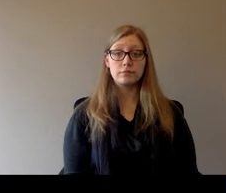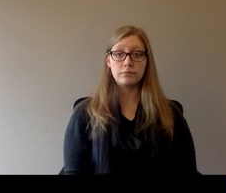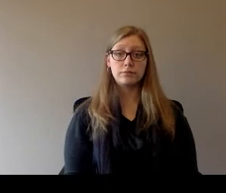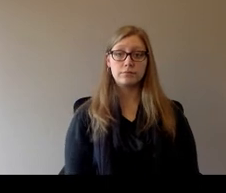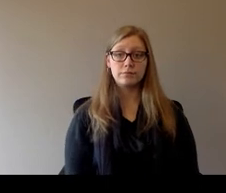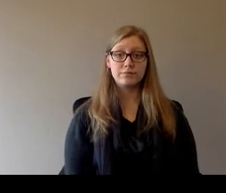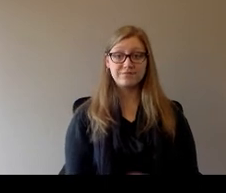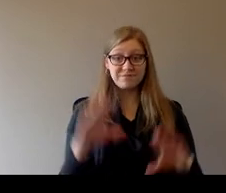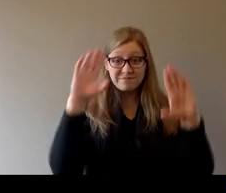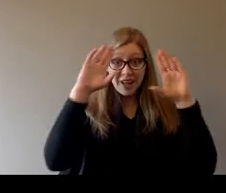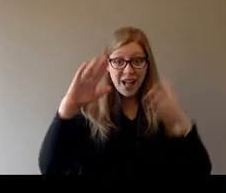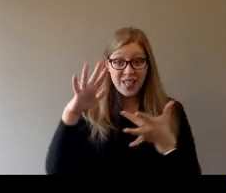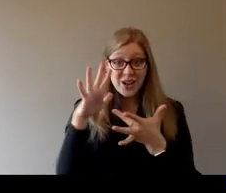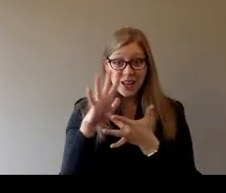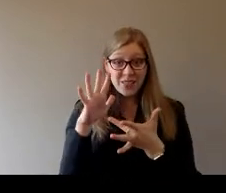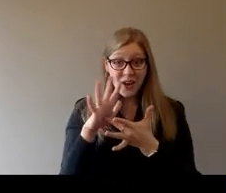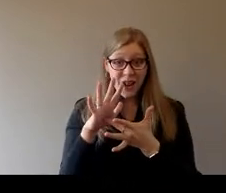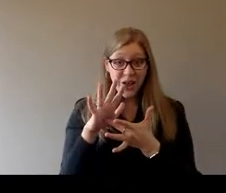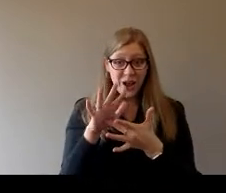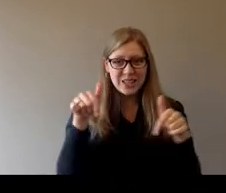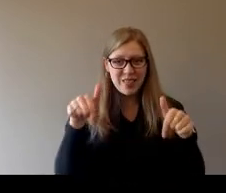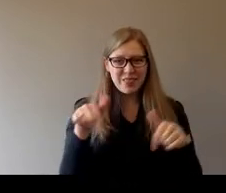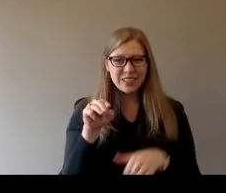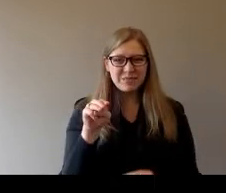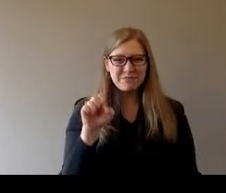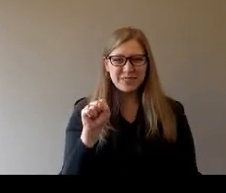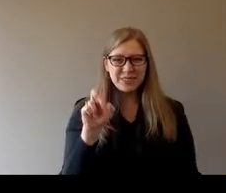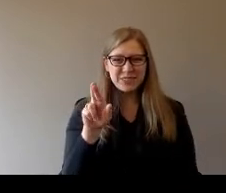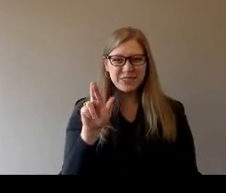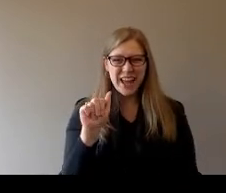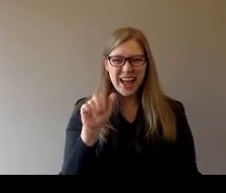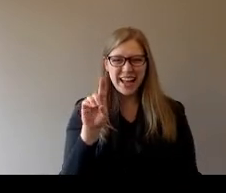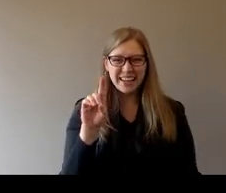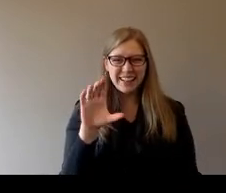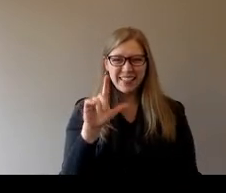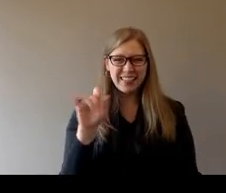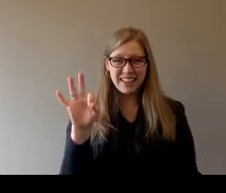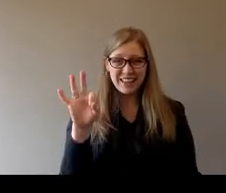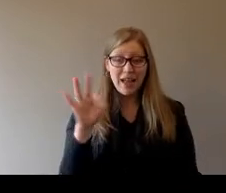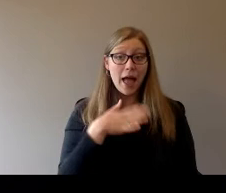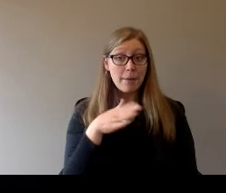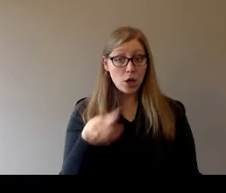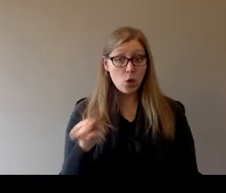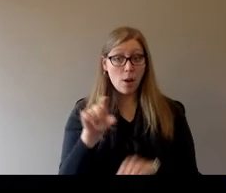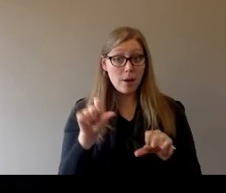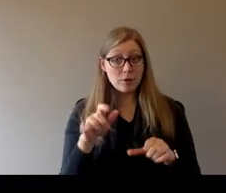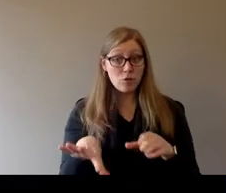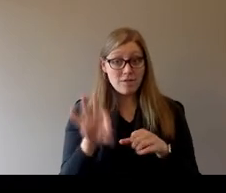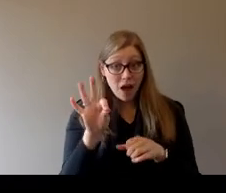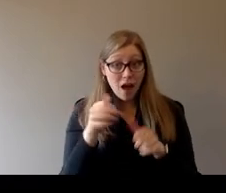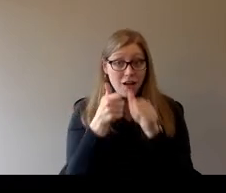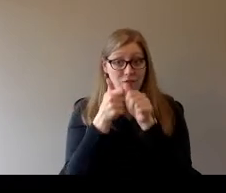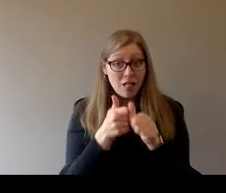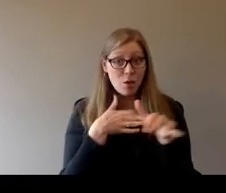Hi 10th graders! Ms. Radcliff here. Glad that you were able to find and follow my directions, to coming to this very first